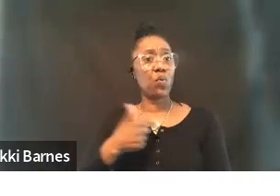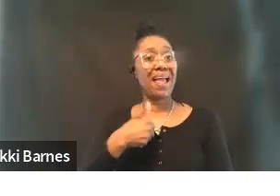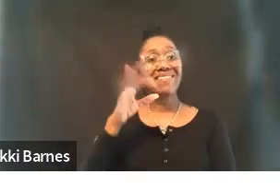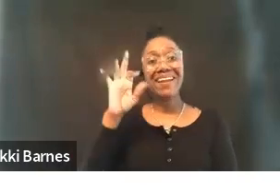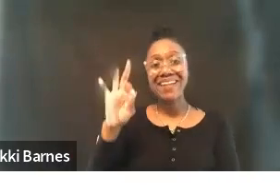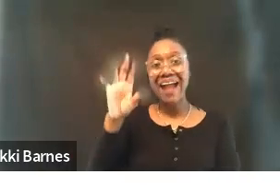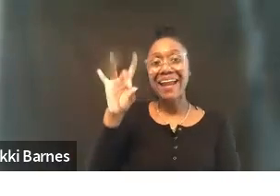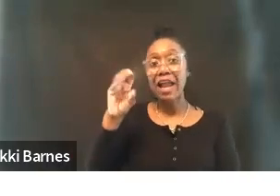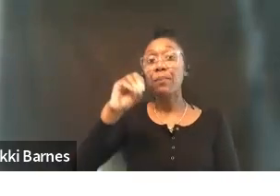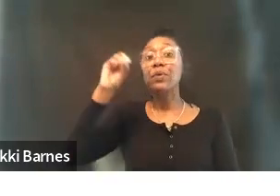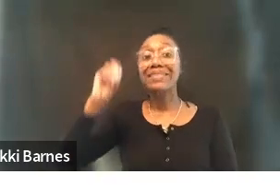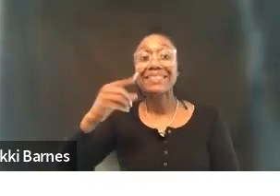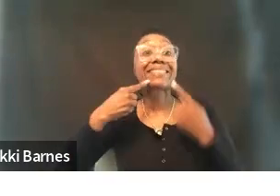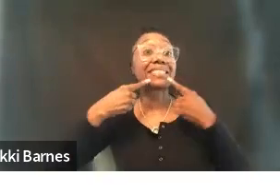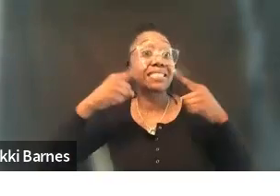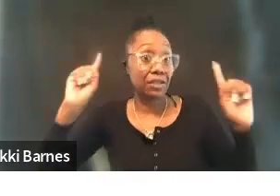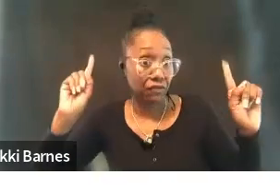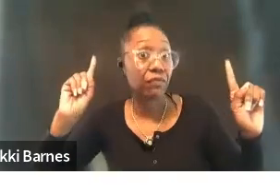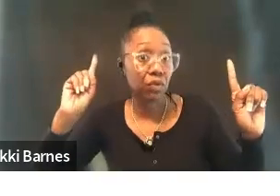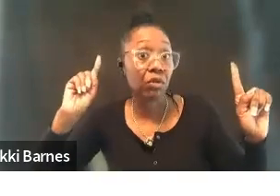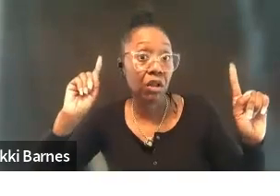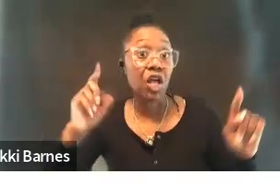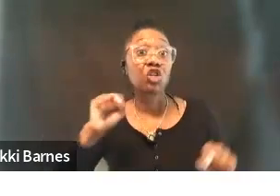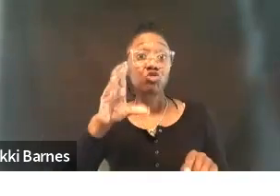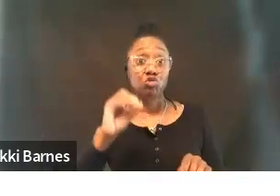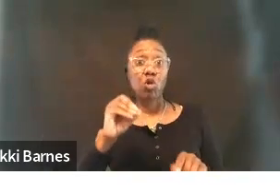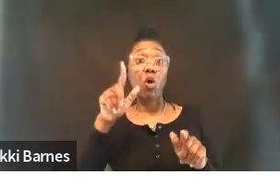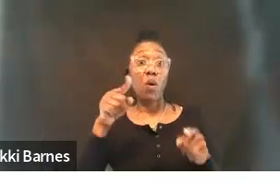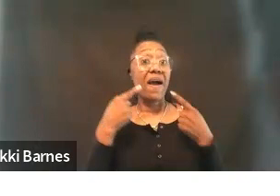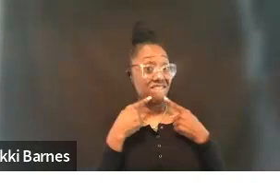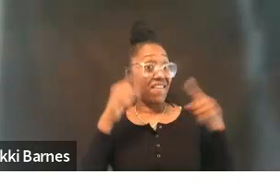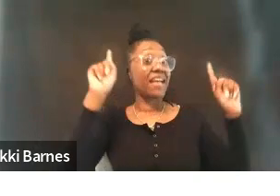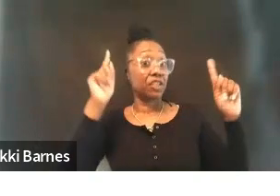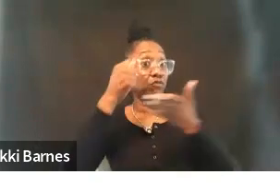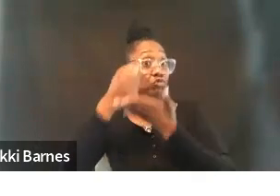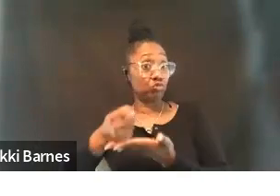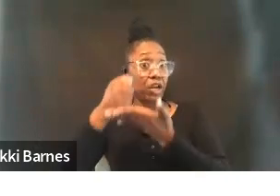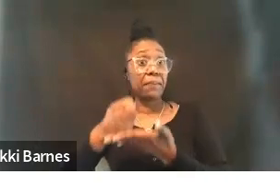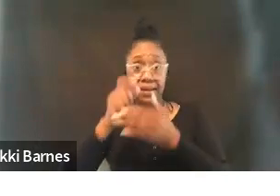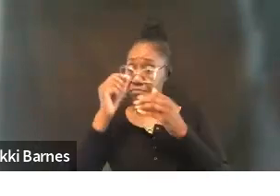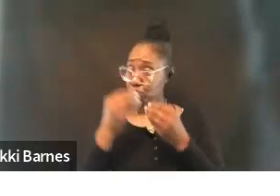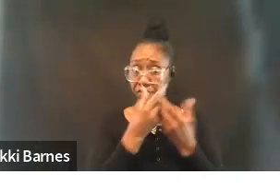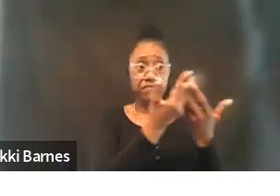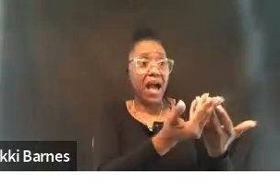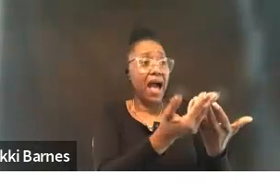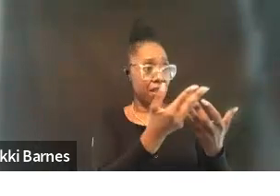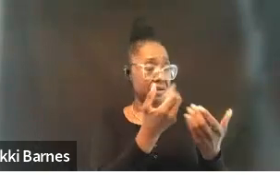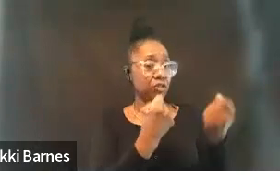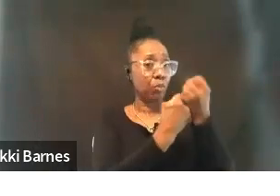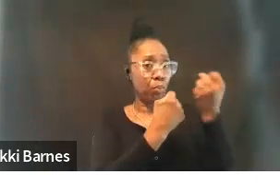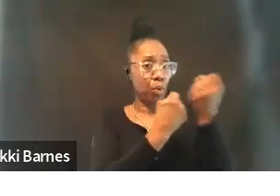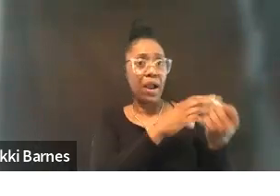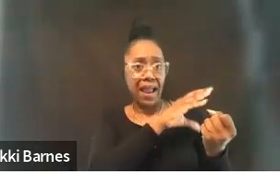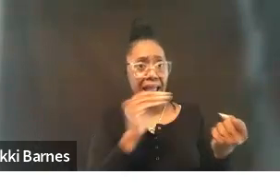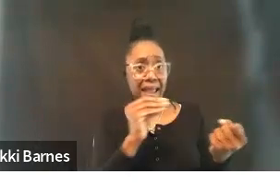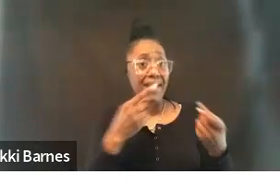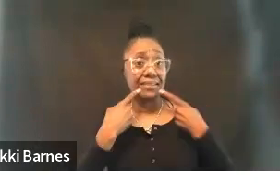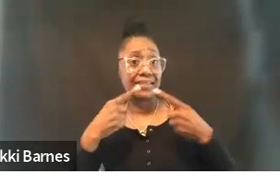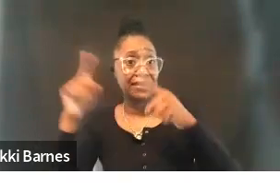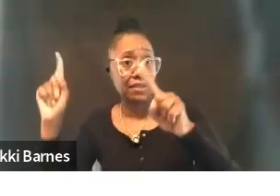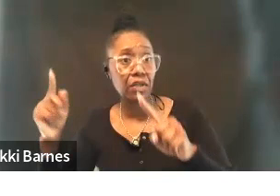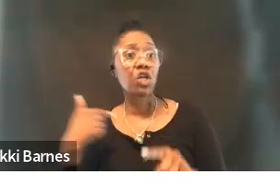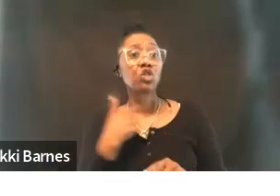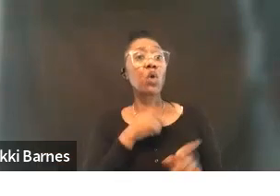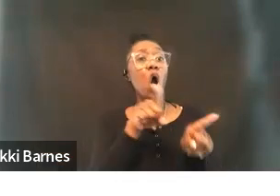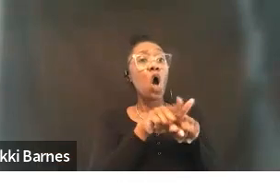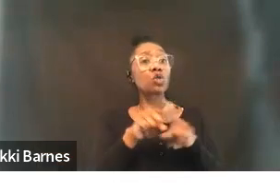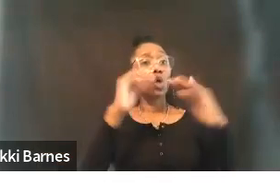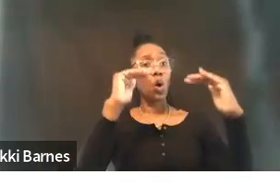So again, we know that effective treatment can be provided and can be successful. We've also done some technical assistance projects with providers.